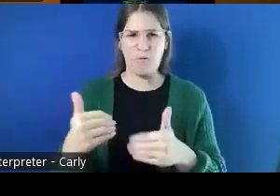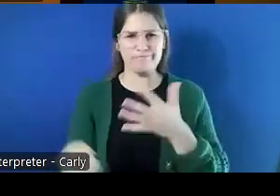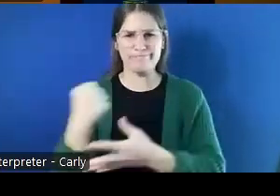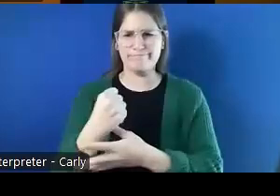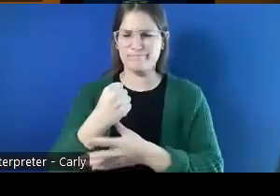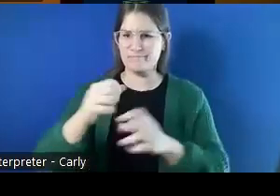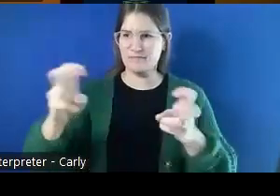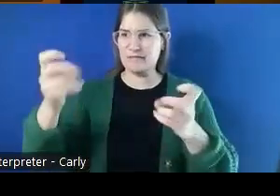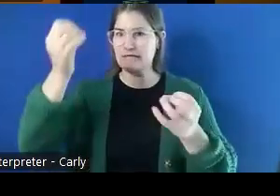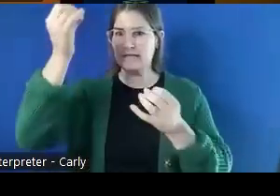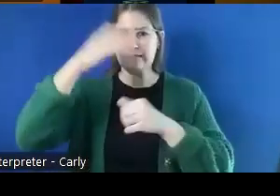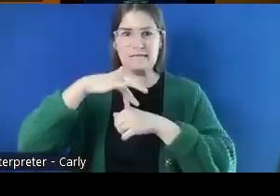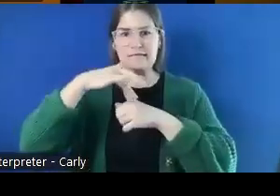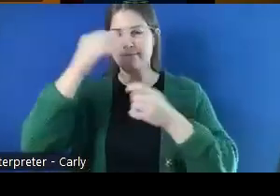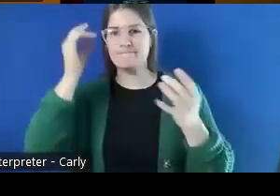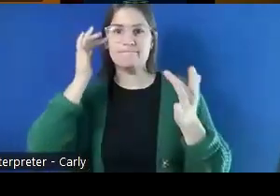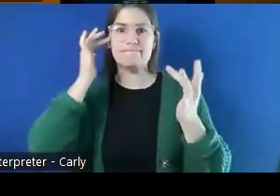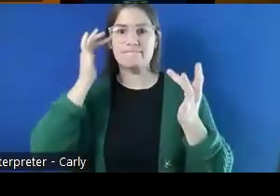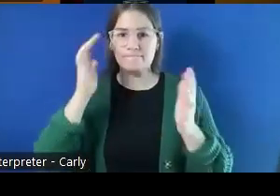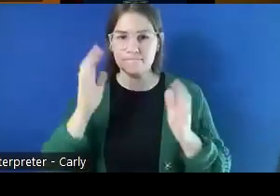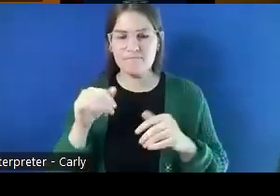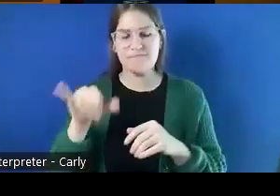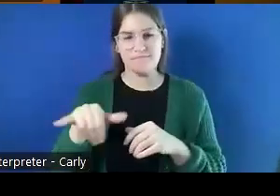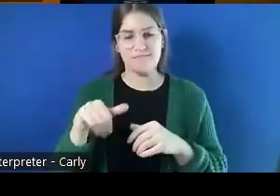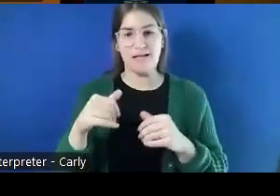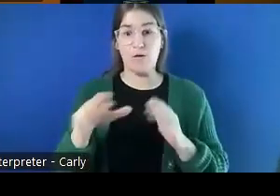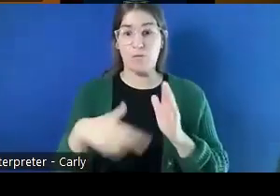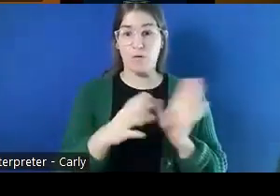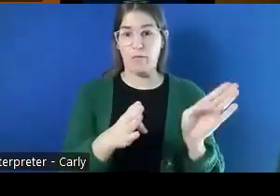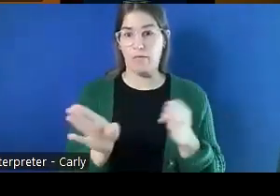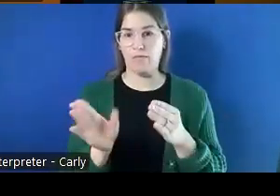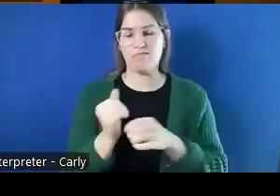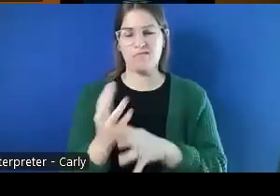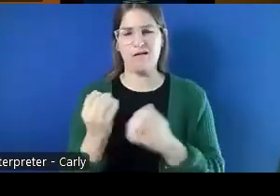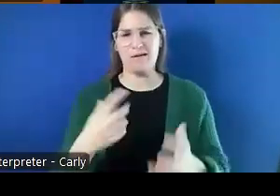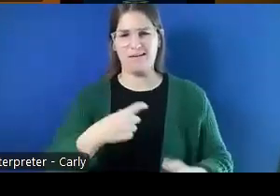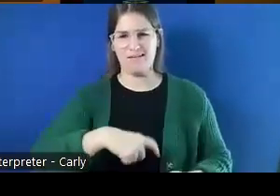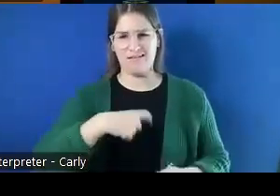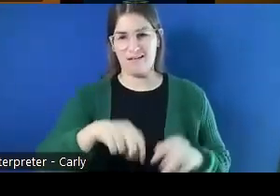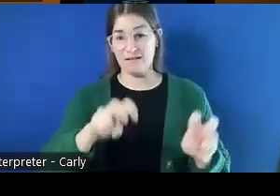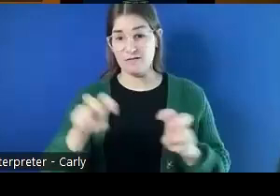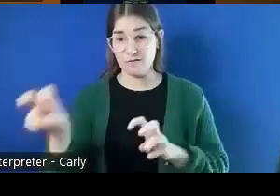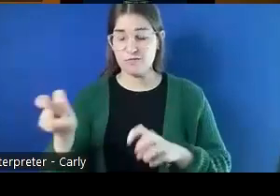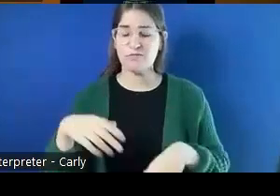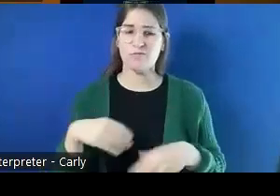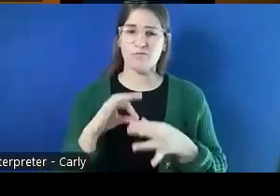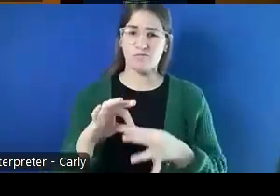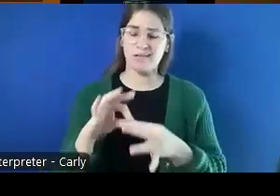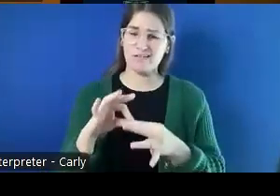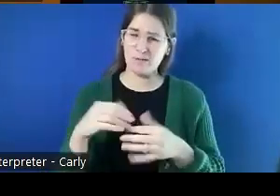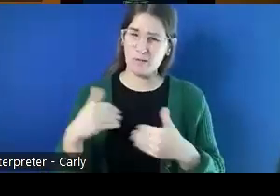about so that role shift can really cause a lot of identity issues p and relational strain um and it